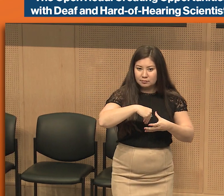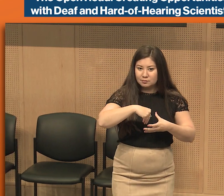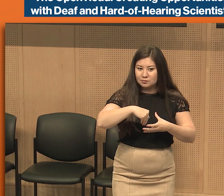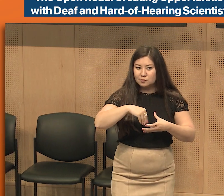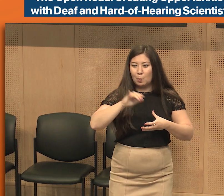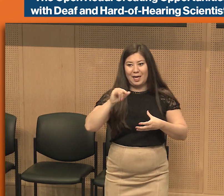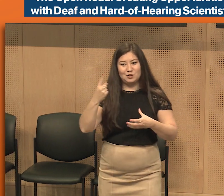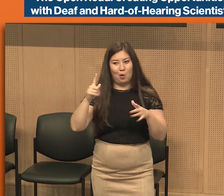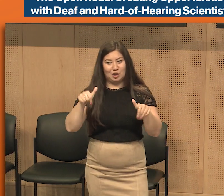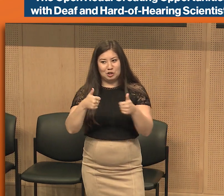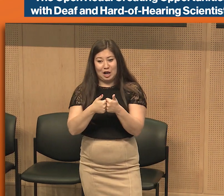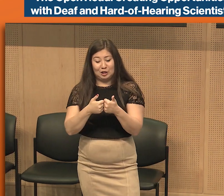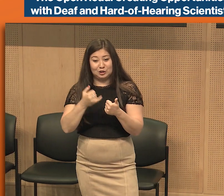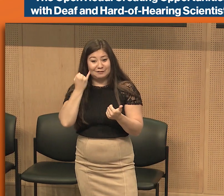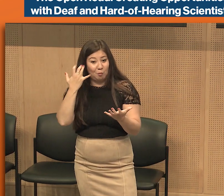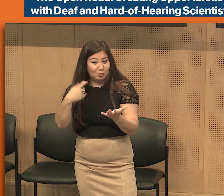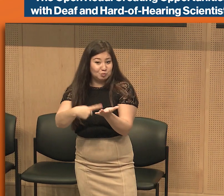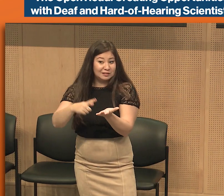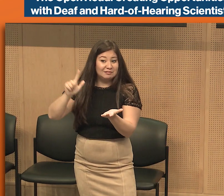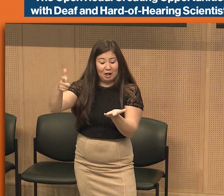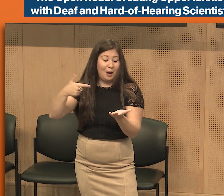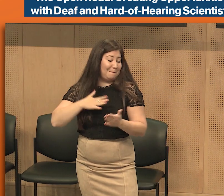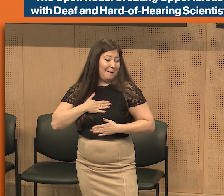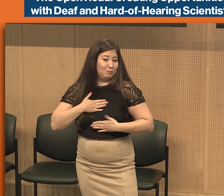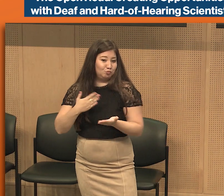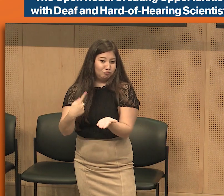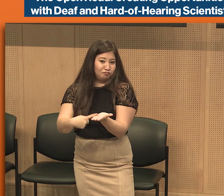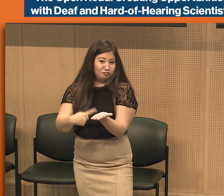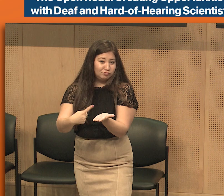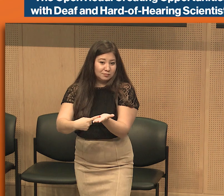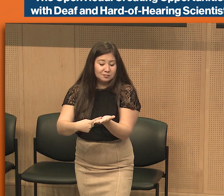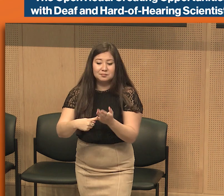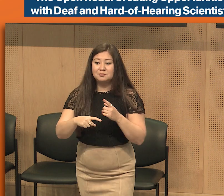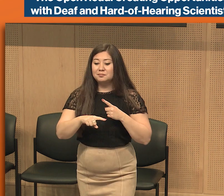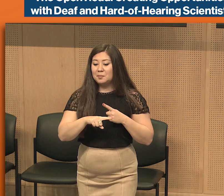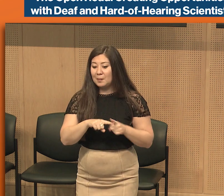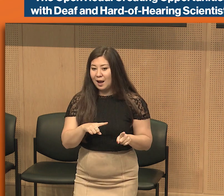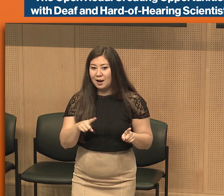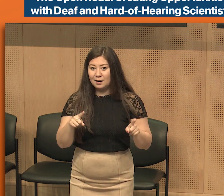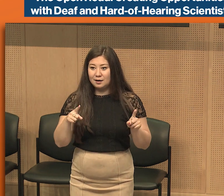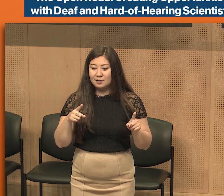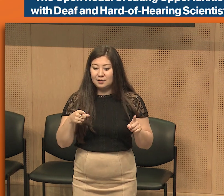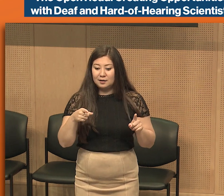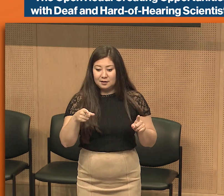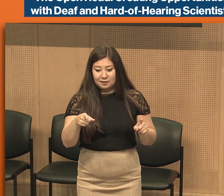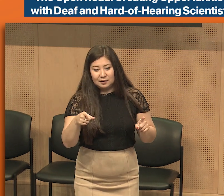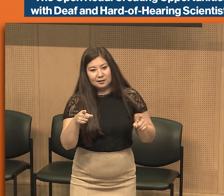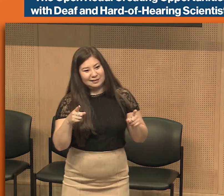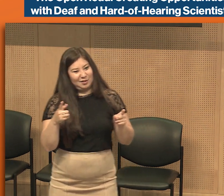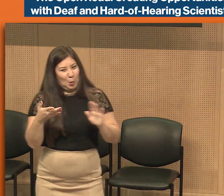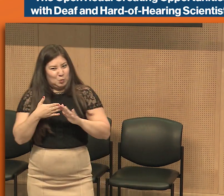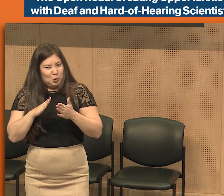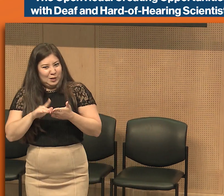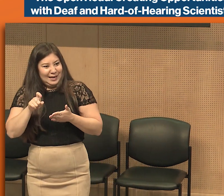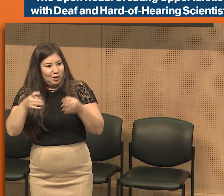And so, I challenge our community to change that and take language back as a community